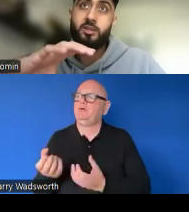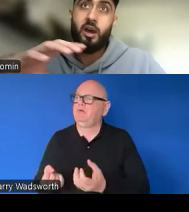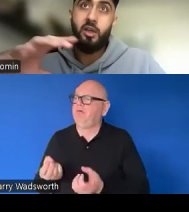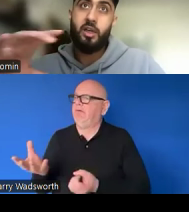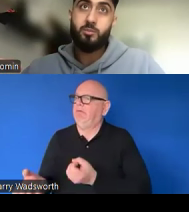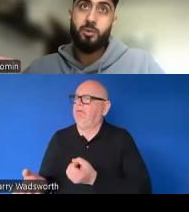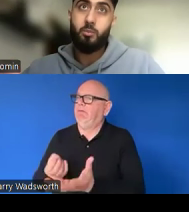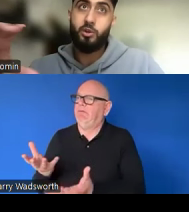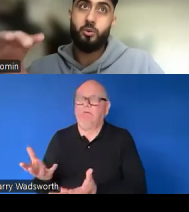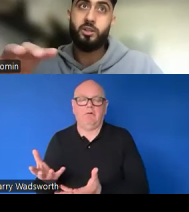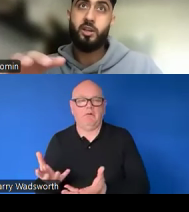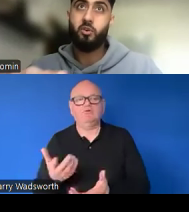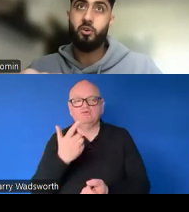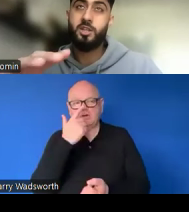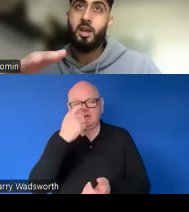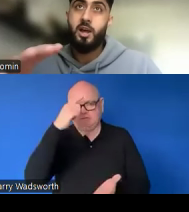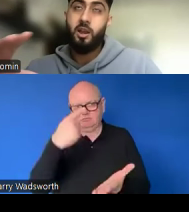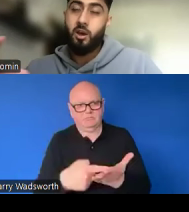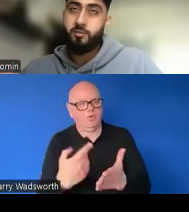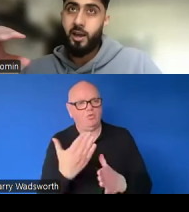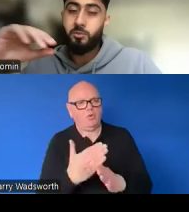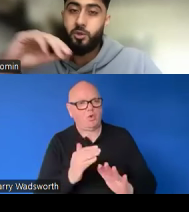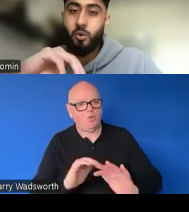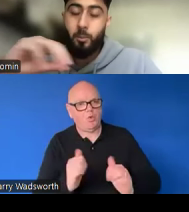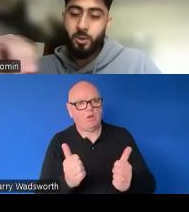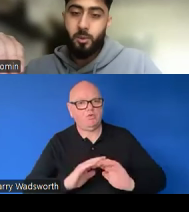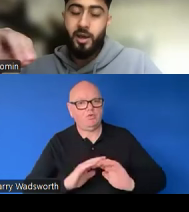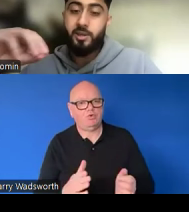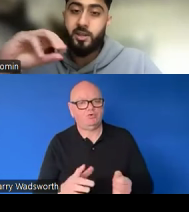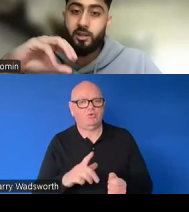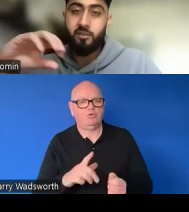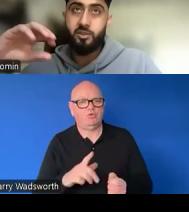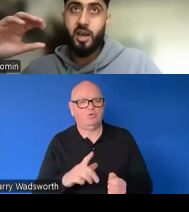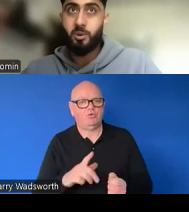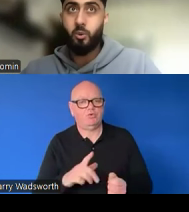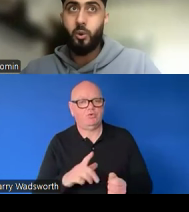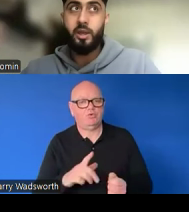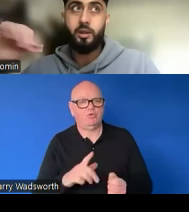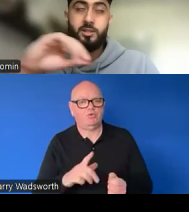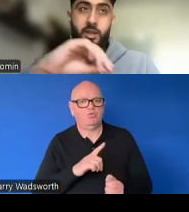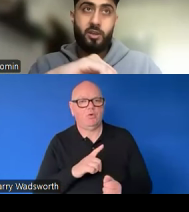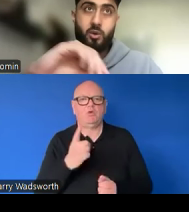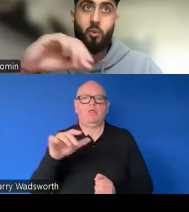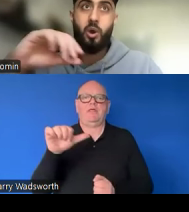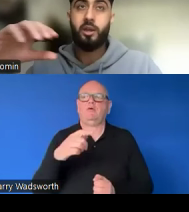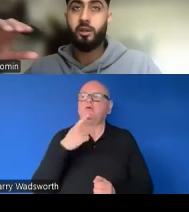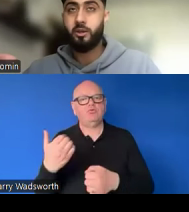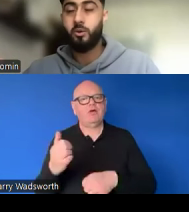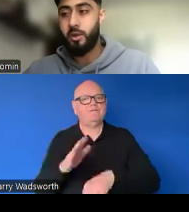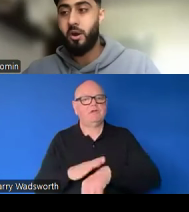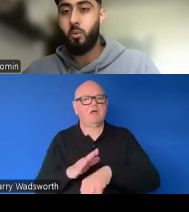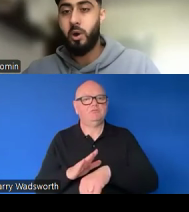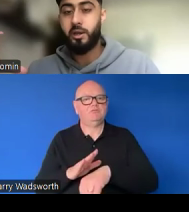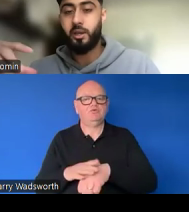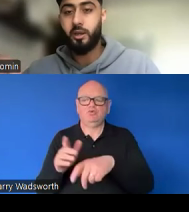That £1,000 budget will give us a lot of time to optimize, it'll give us time to go in and see if things are working or they're not working,